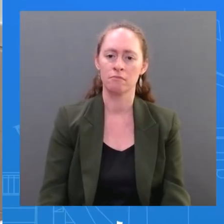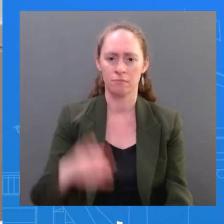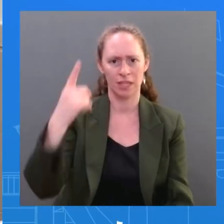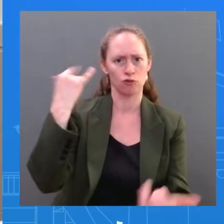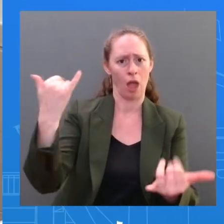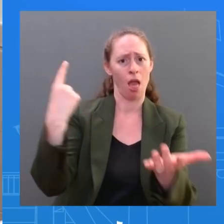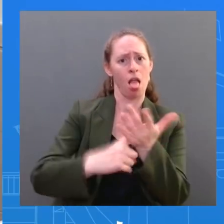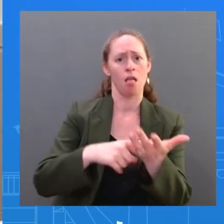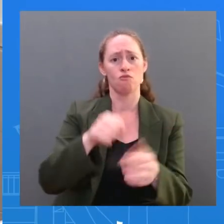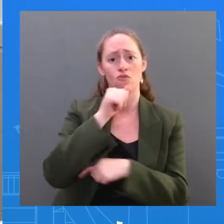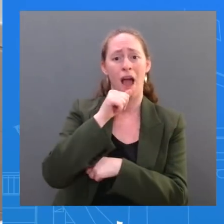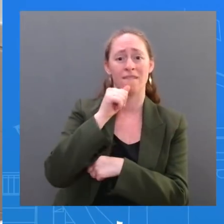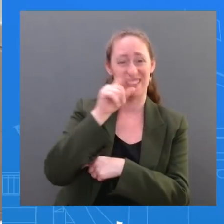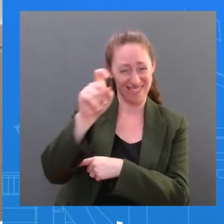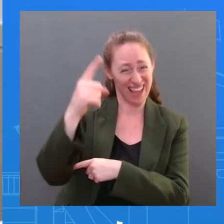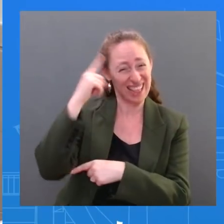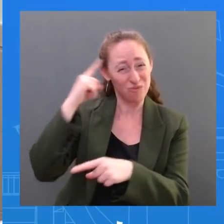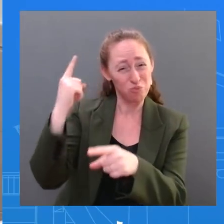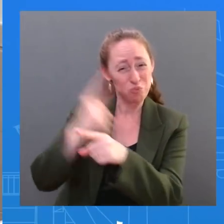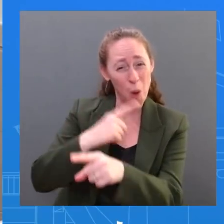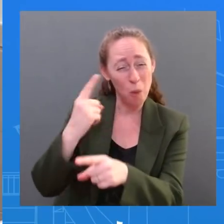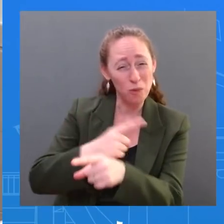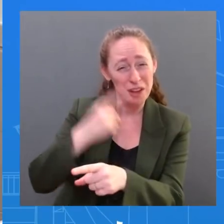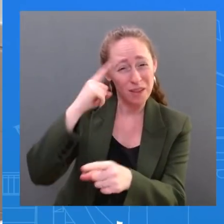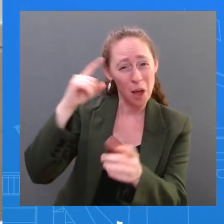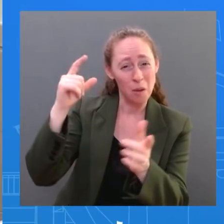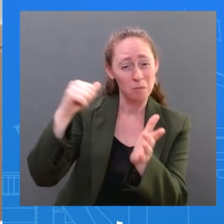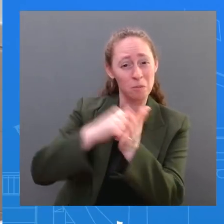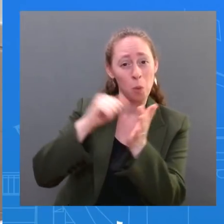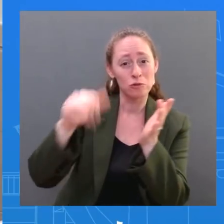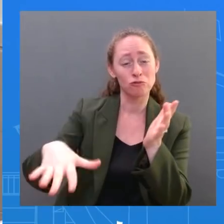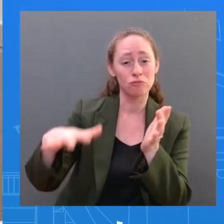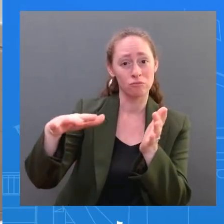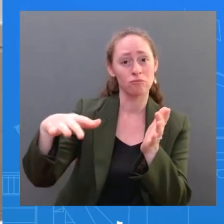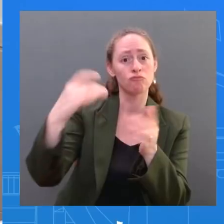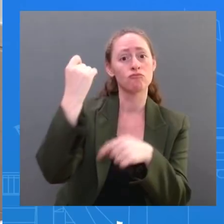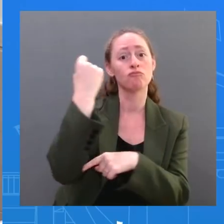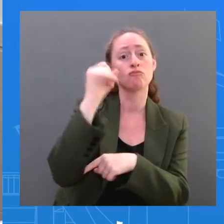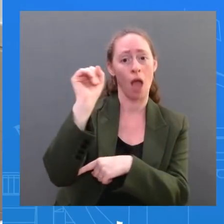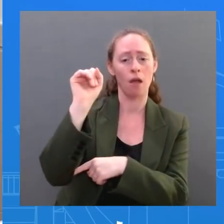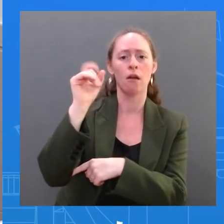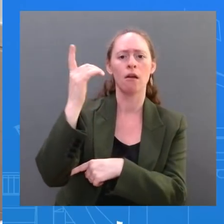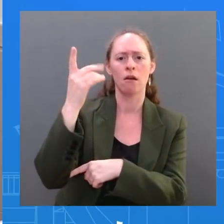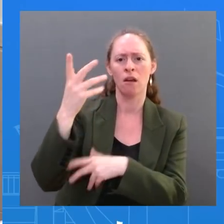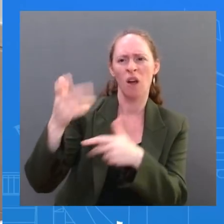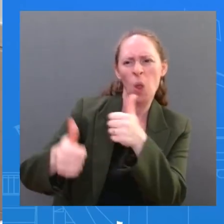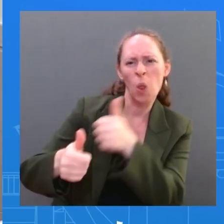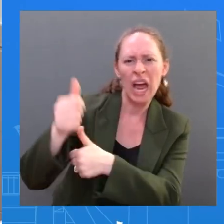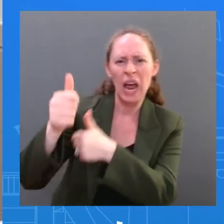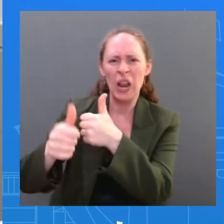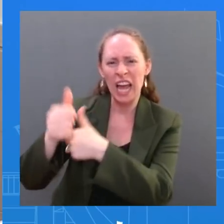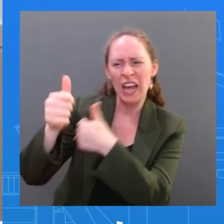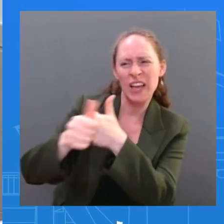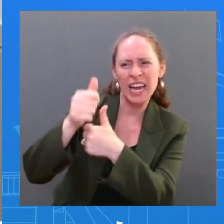to intimidate Supreme Court justices when they're out to eat, like Brett Kavanaugh, who had to sneak out of a steakhouse last night?